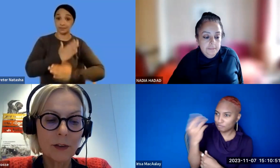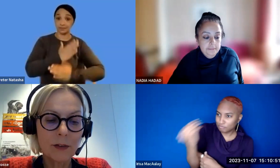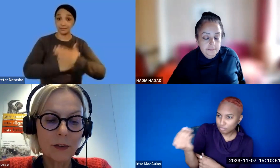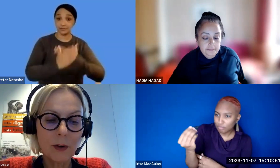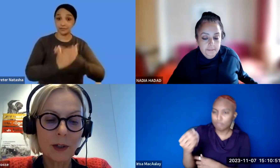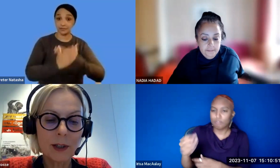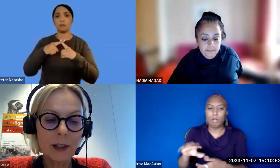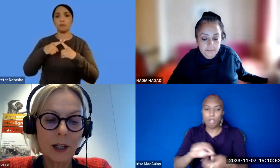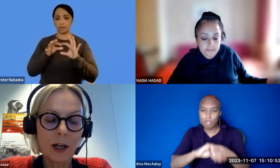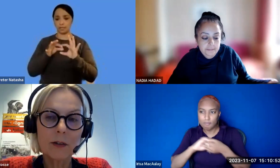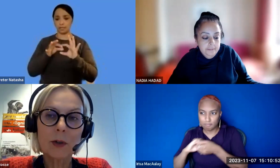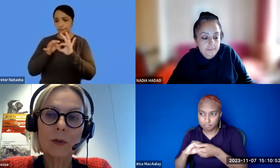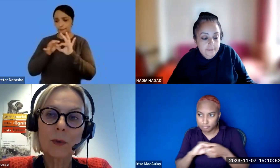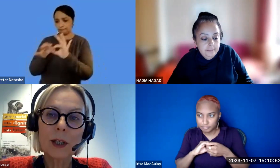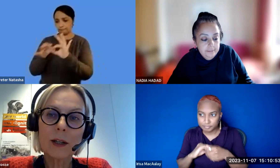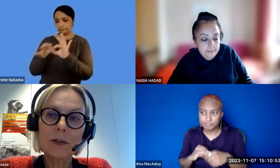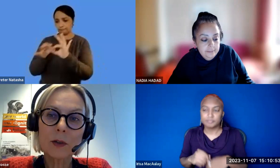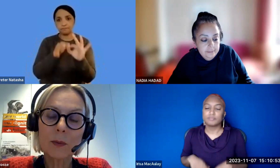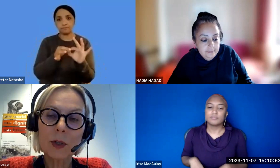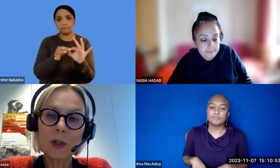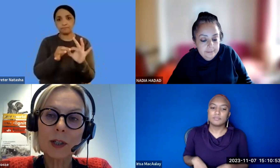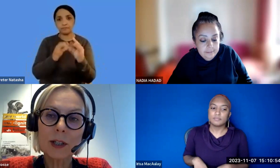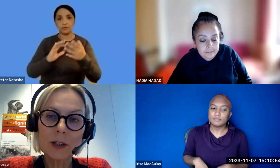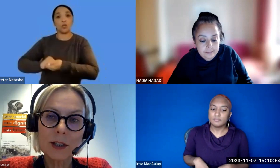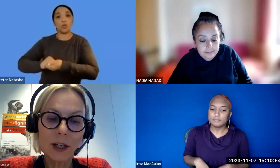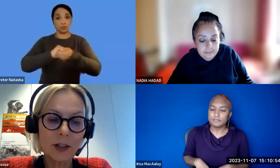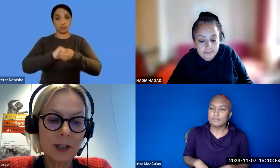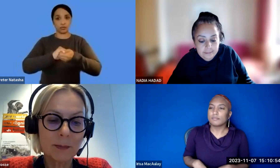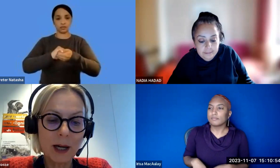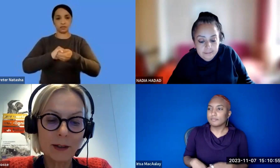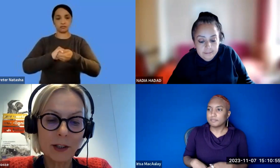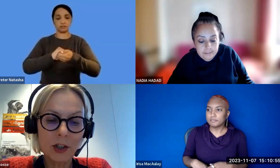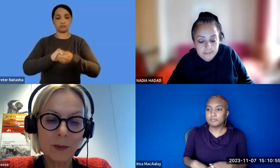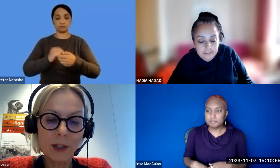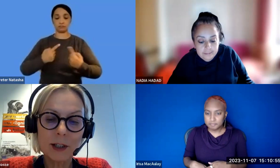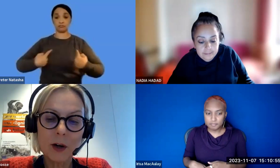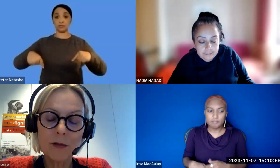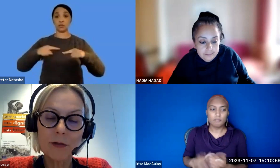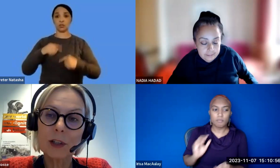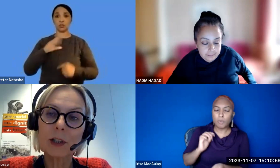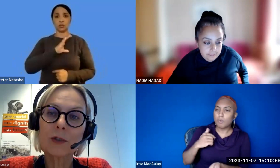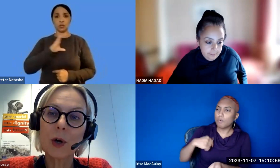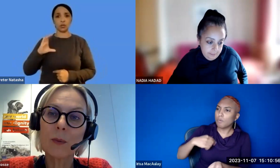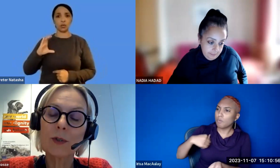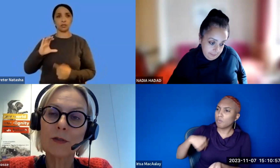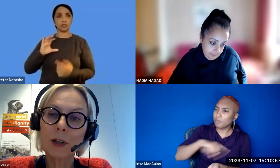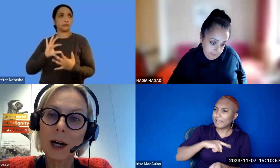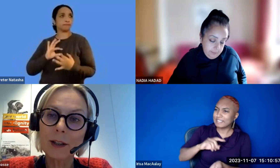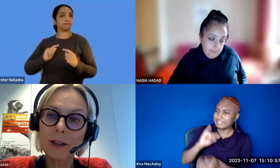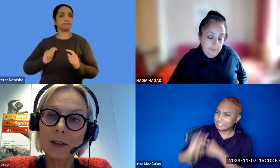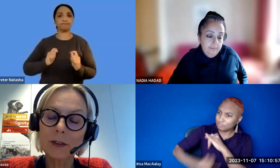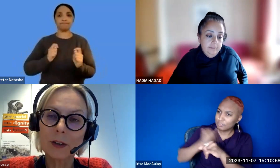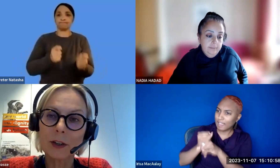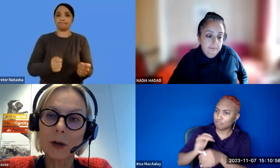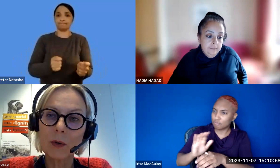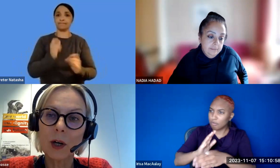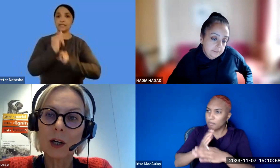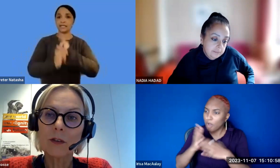Thirdly, what we as a commission, international partnerships can offer in terms of guidance,